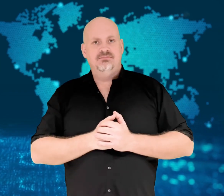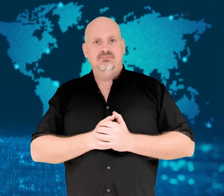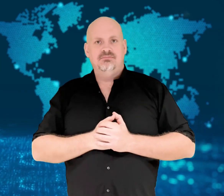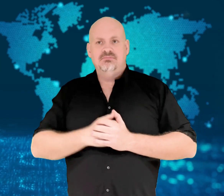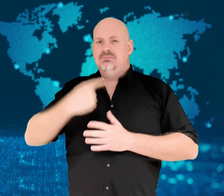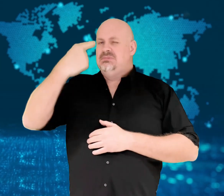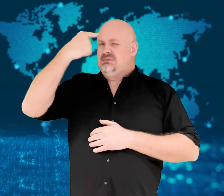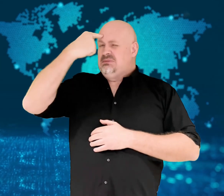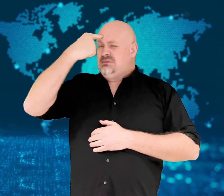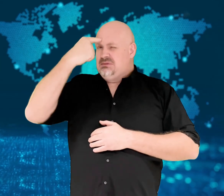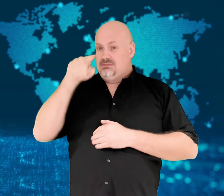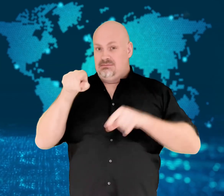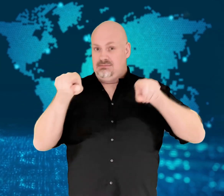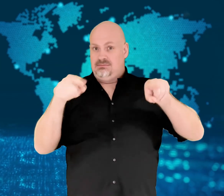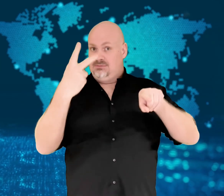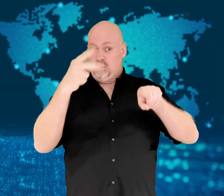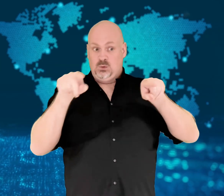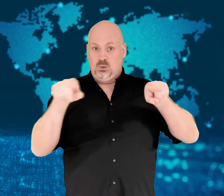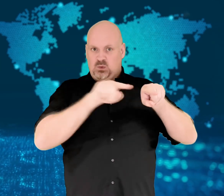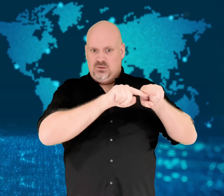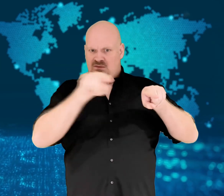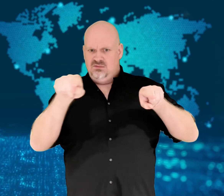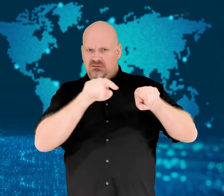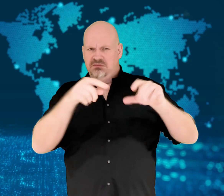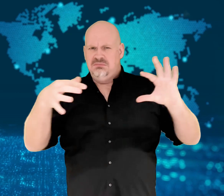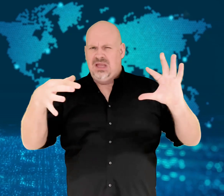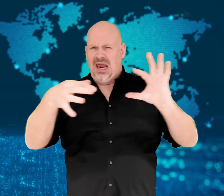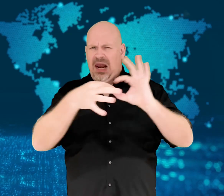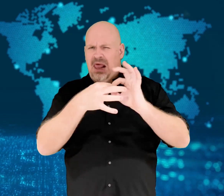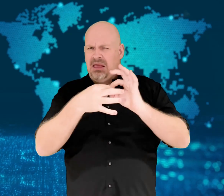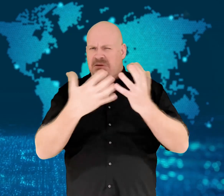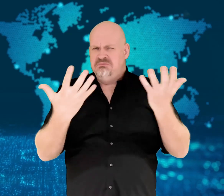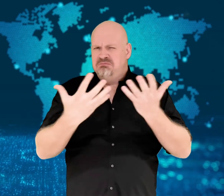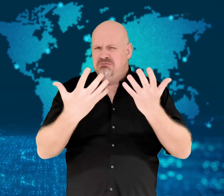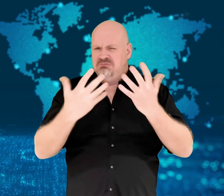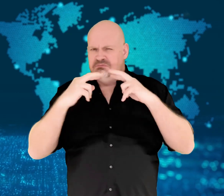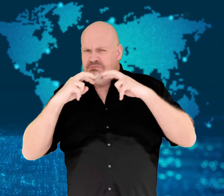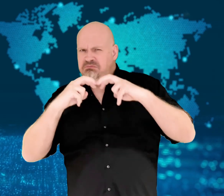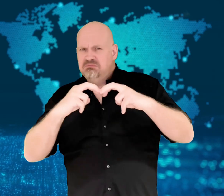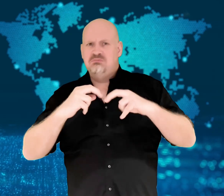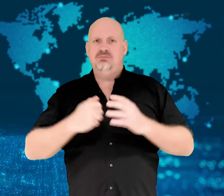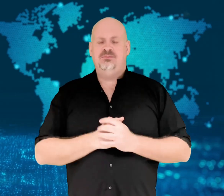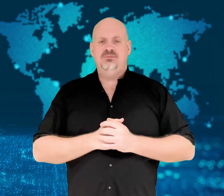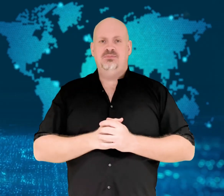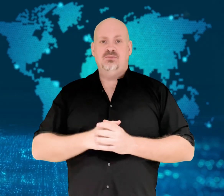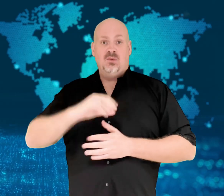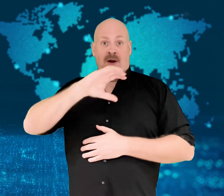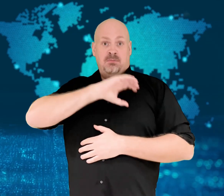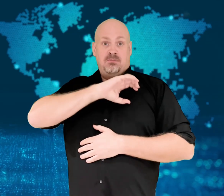No one was injured in the second incident.